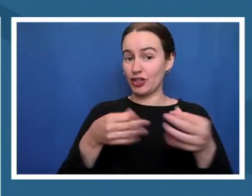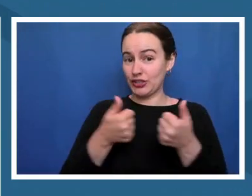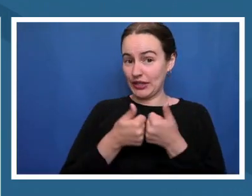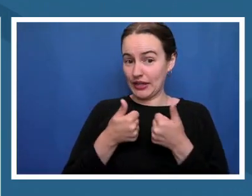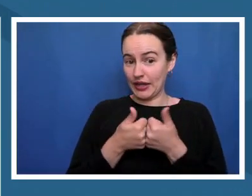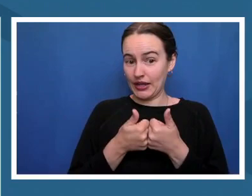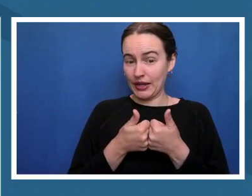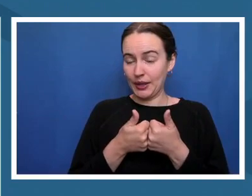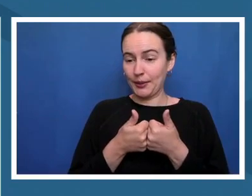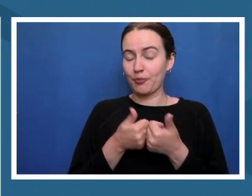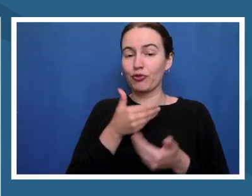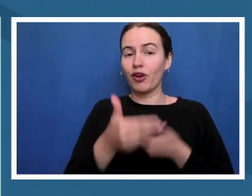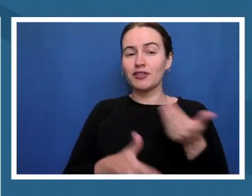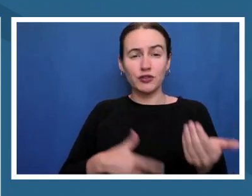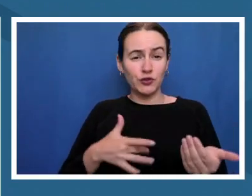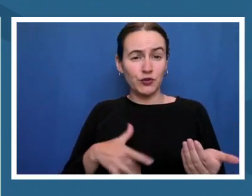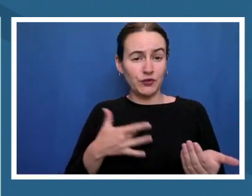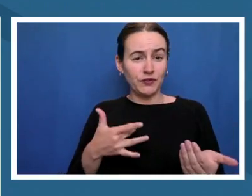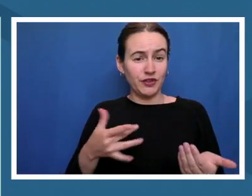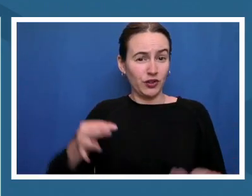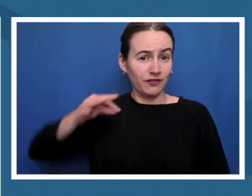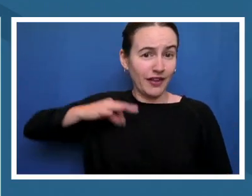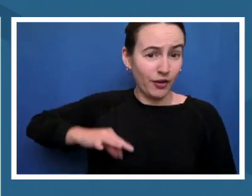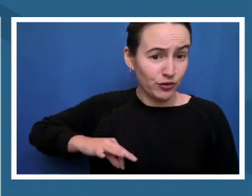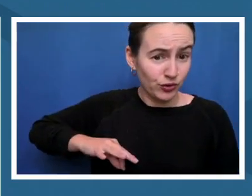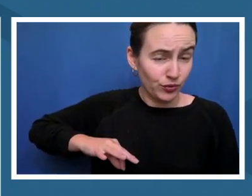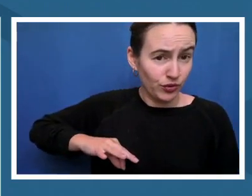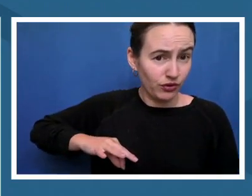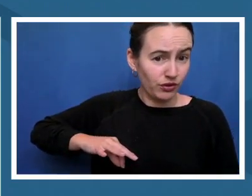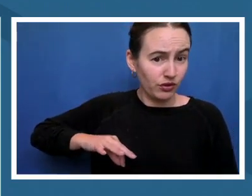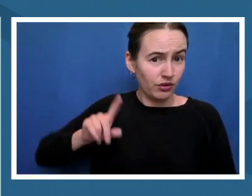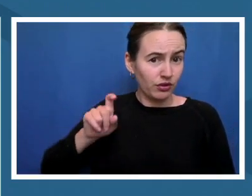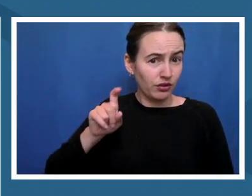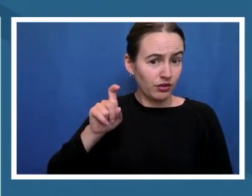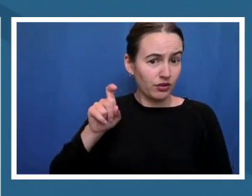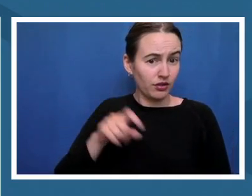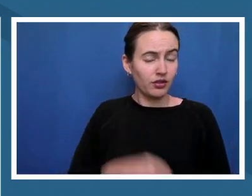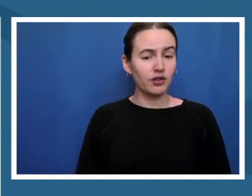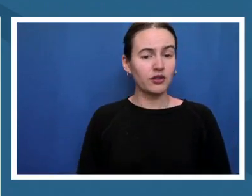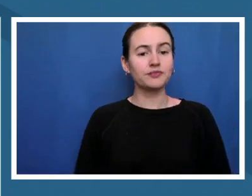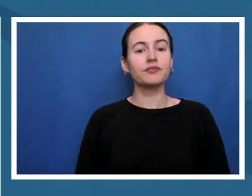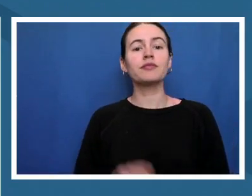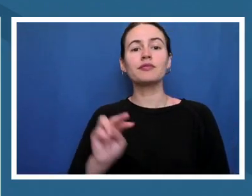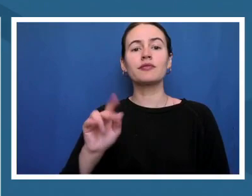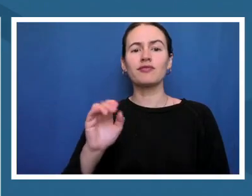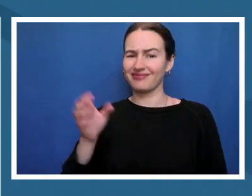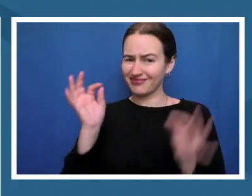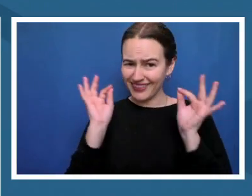valuable without a facilitator prompting in real time that we modeled and i would